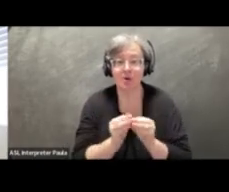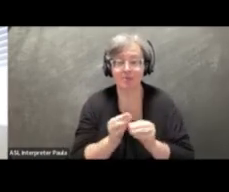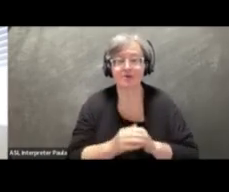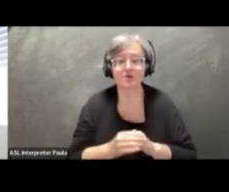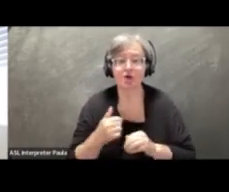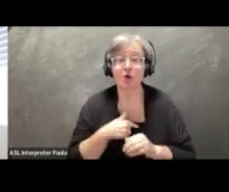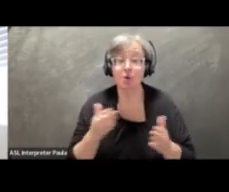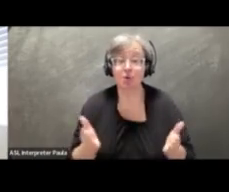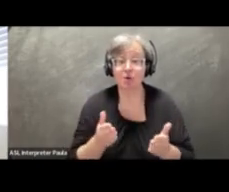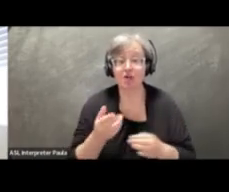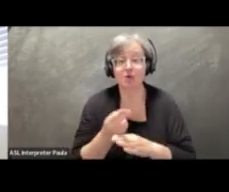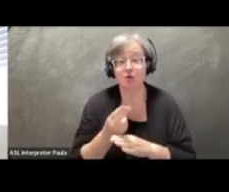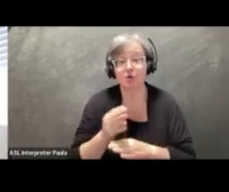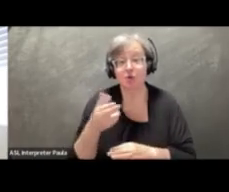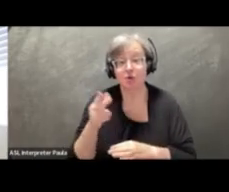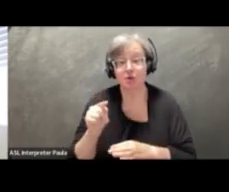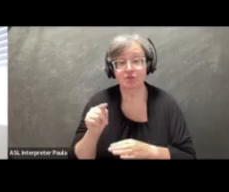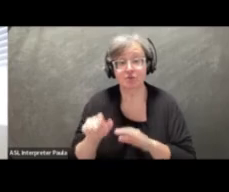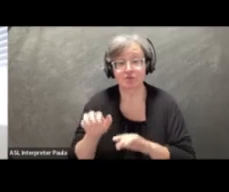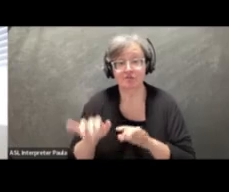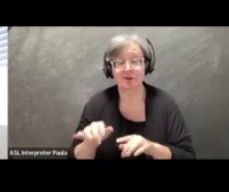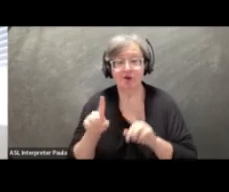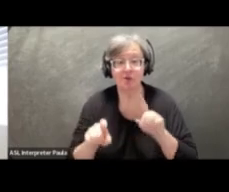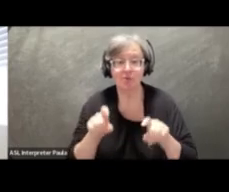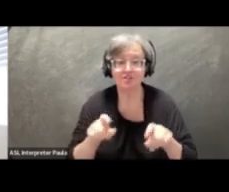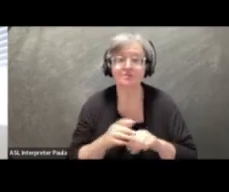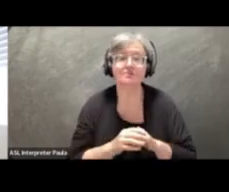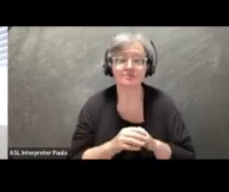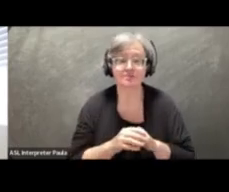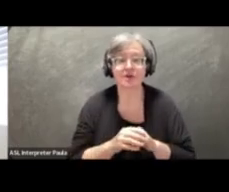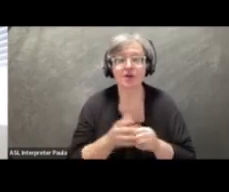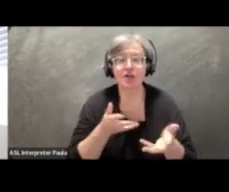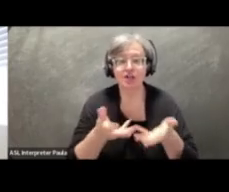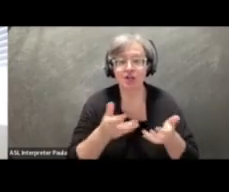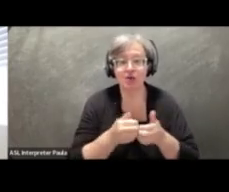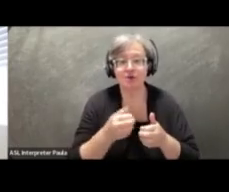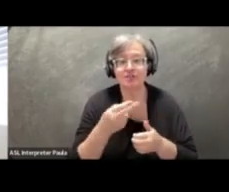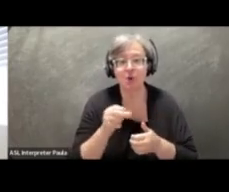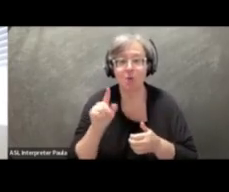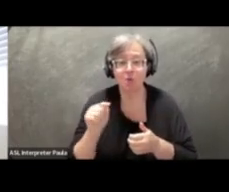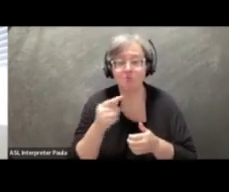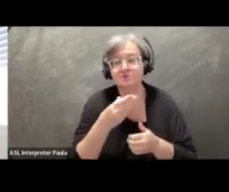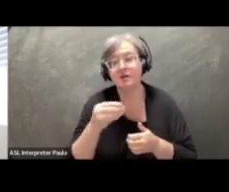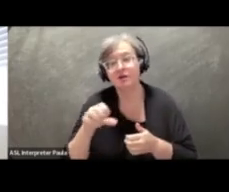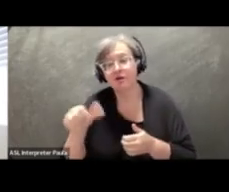encourage you to use chat to ask questions and engage with the hosts and other participants. We